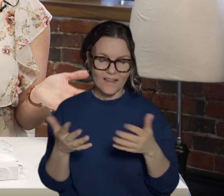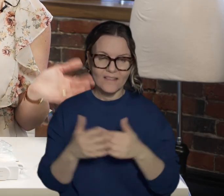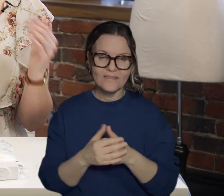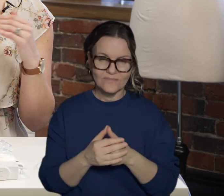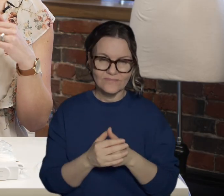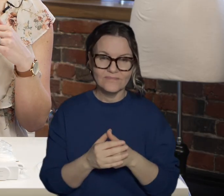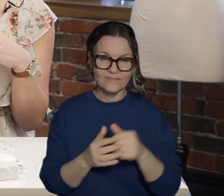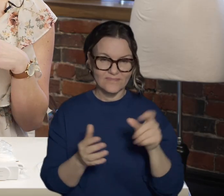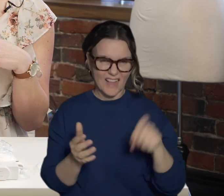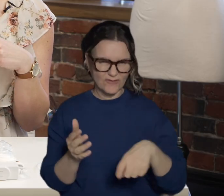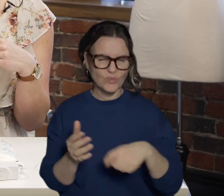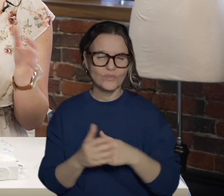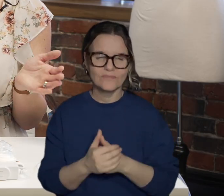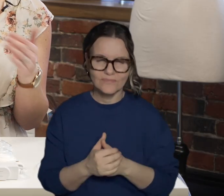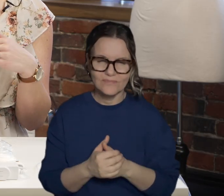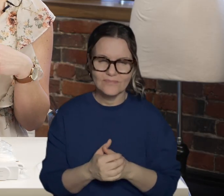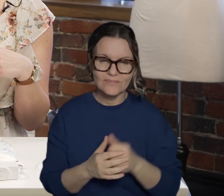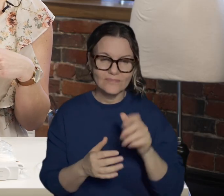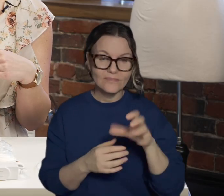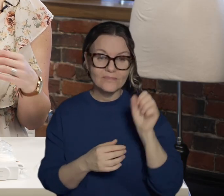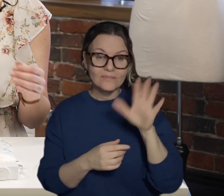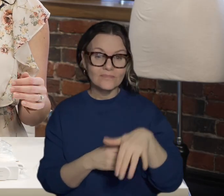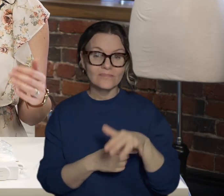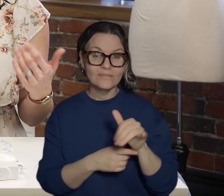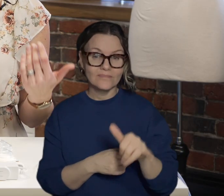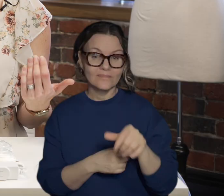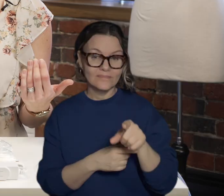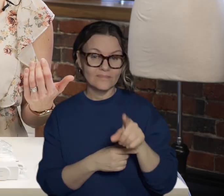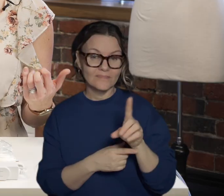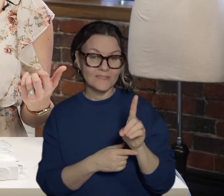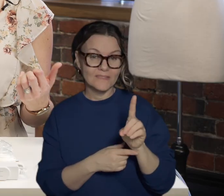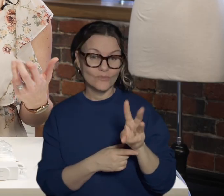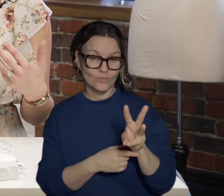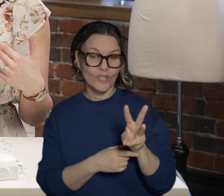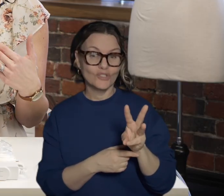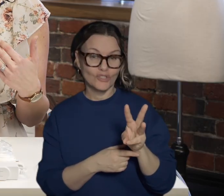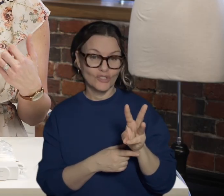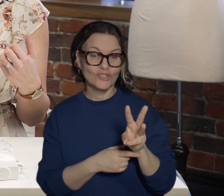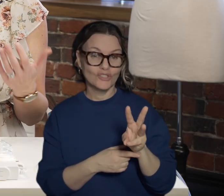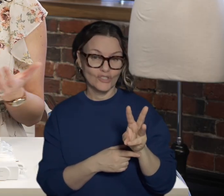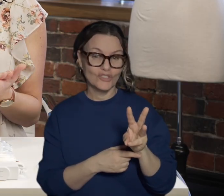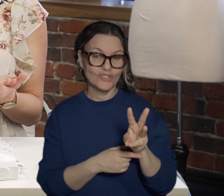if you need to have it air dry the parts air dry after the third option is one that's not